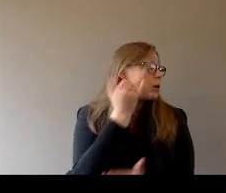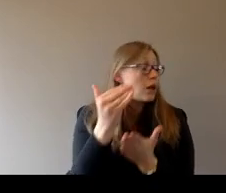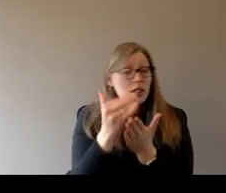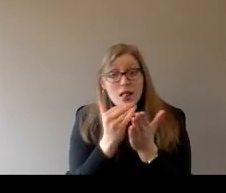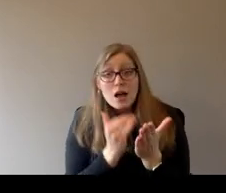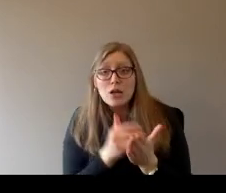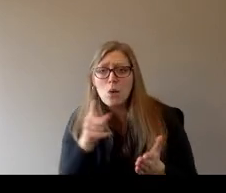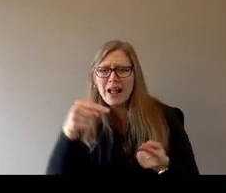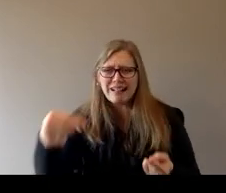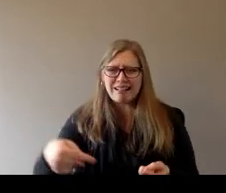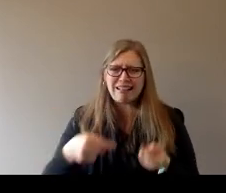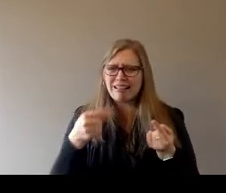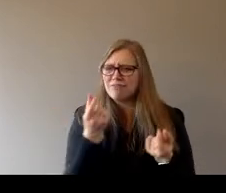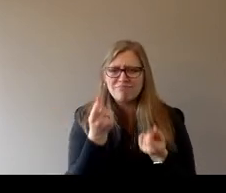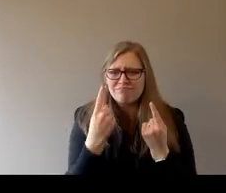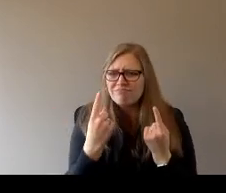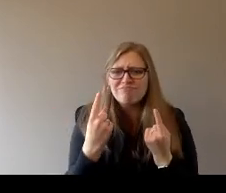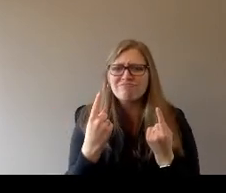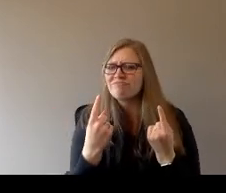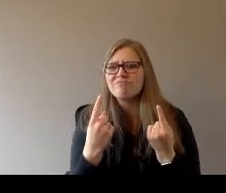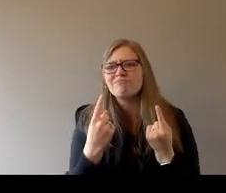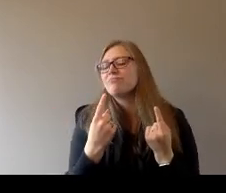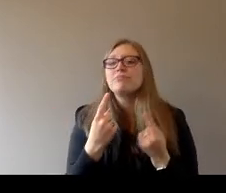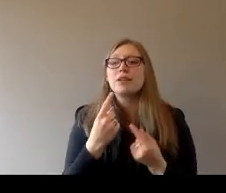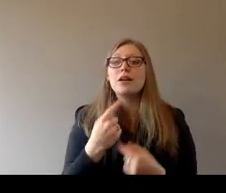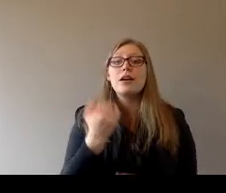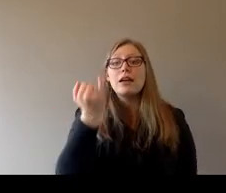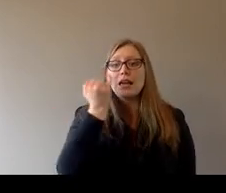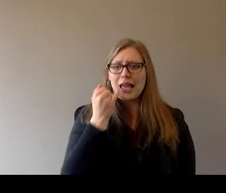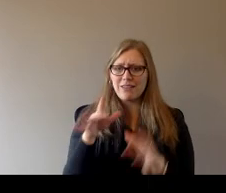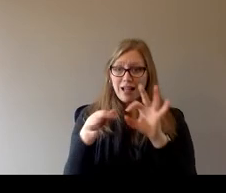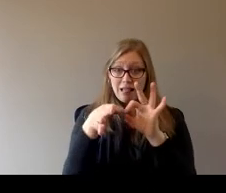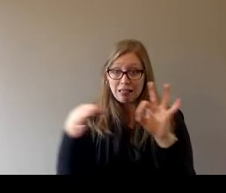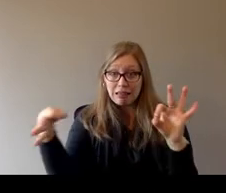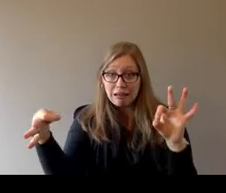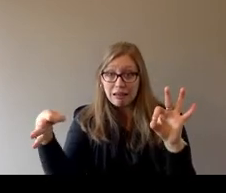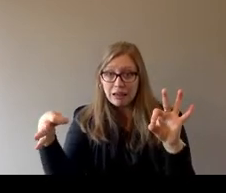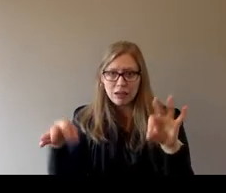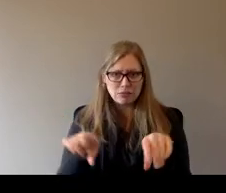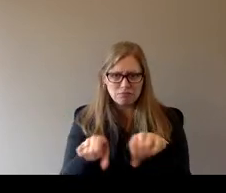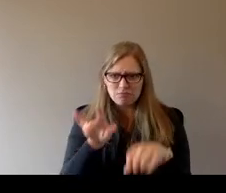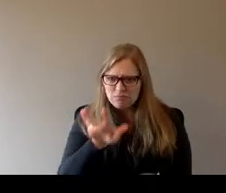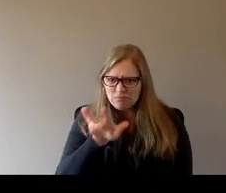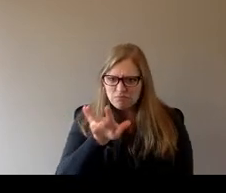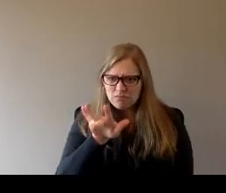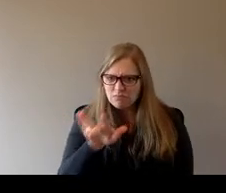If you are having a hard time with the link for something, this is where you will drop